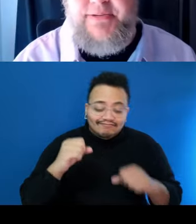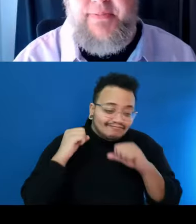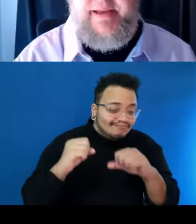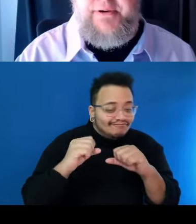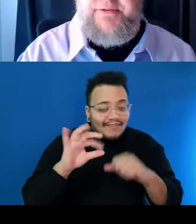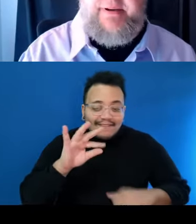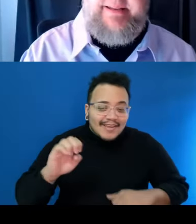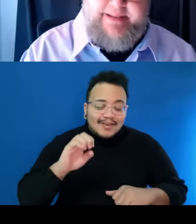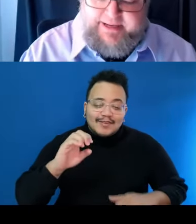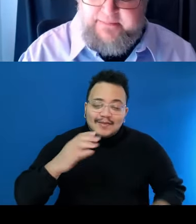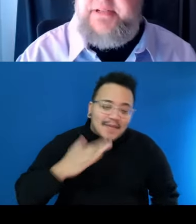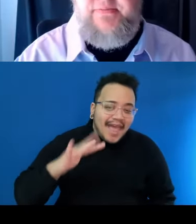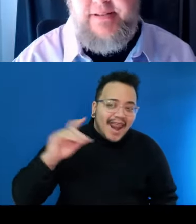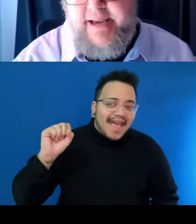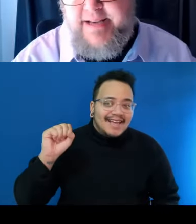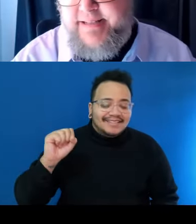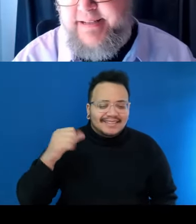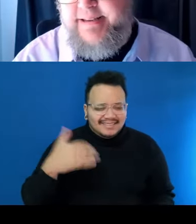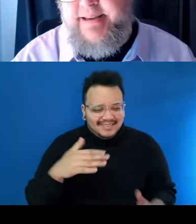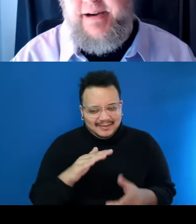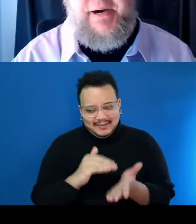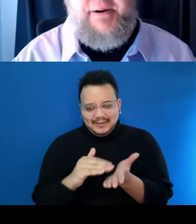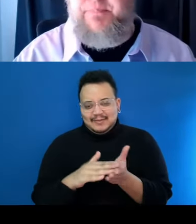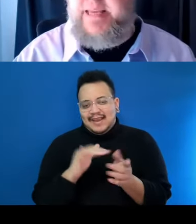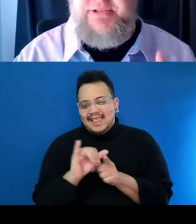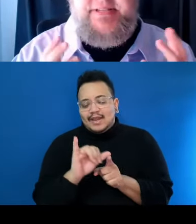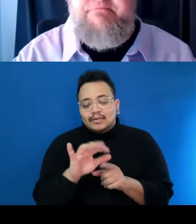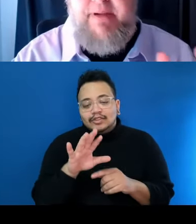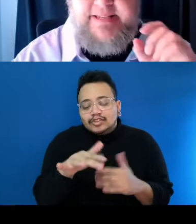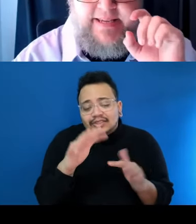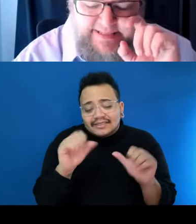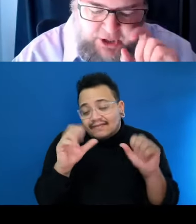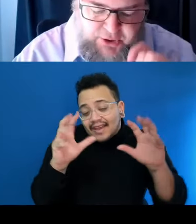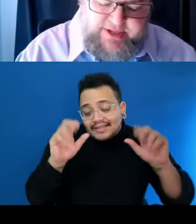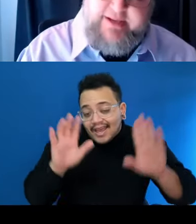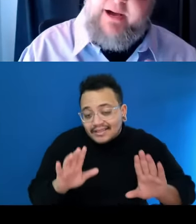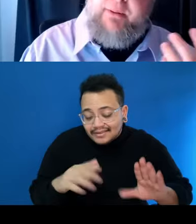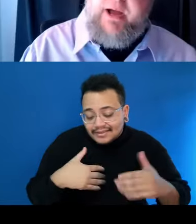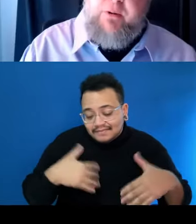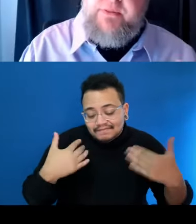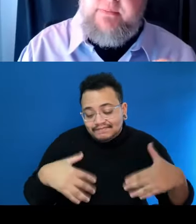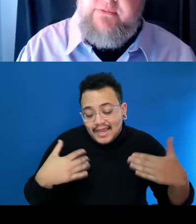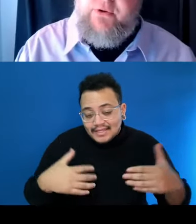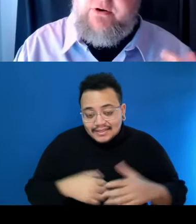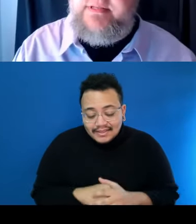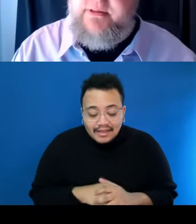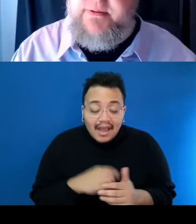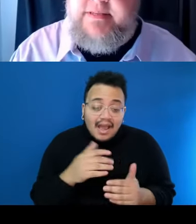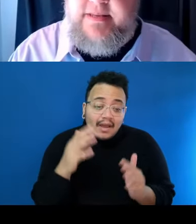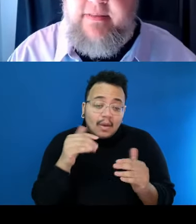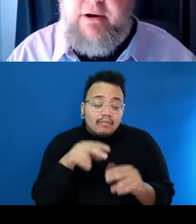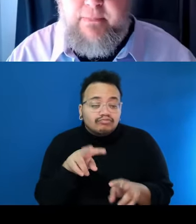excuse my language, but she's fantastic and just amazing. So, I hope some of you heard some of the pieces in there,